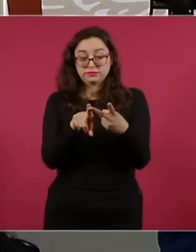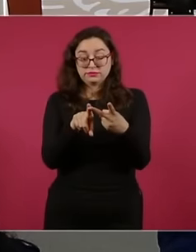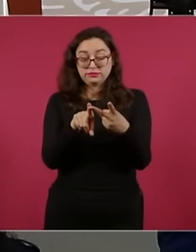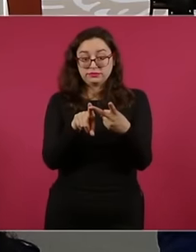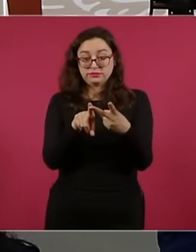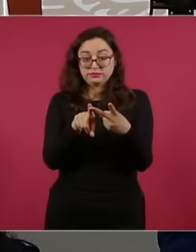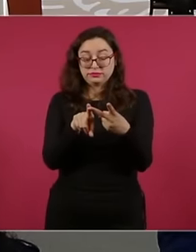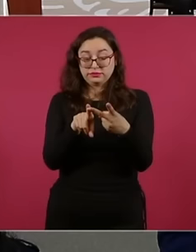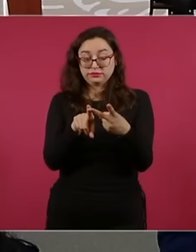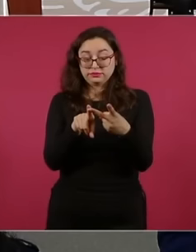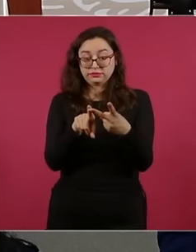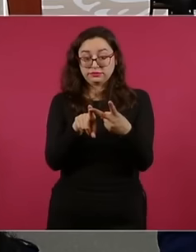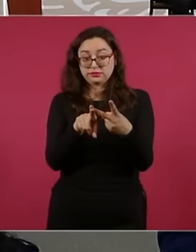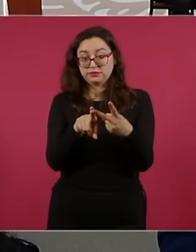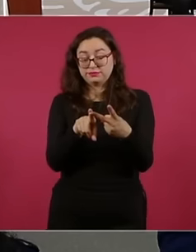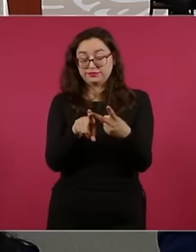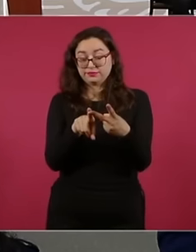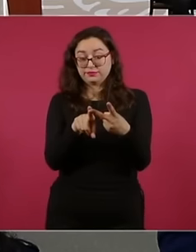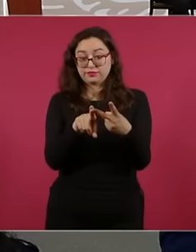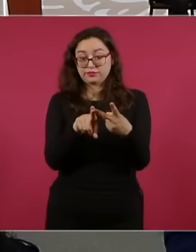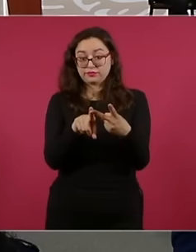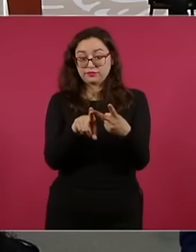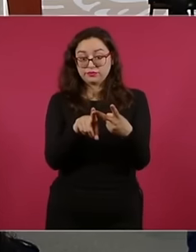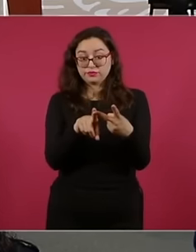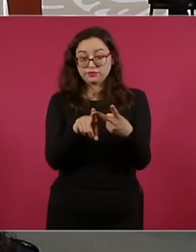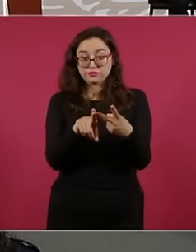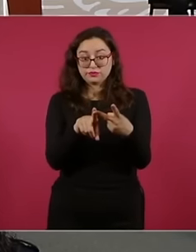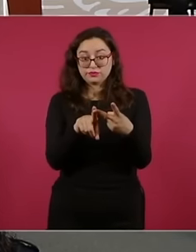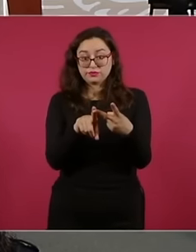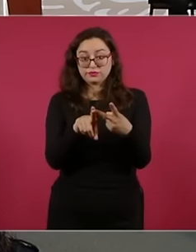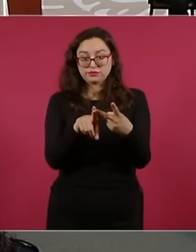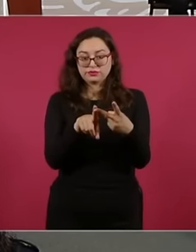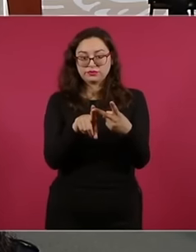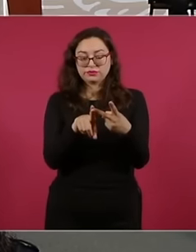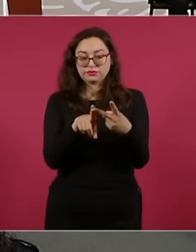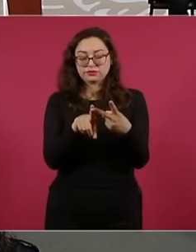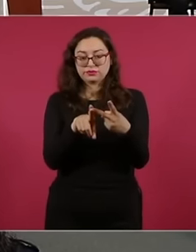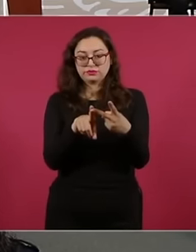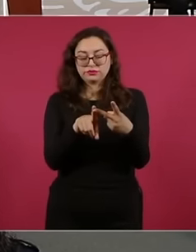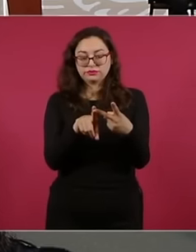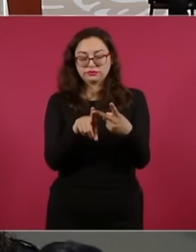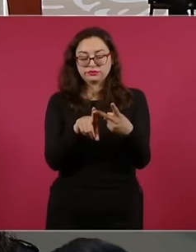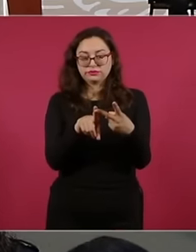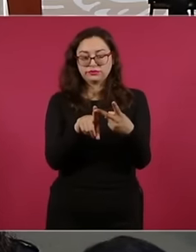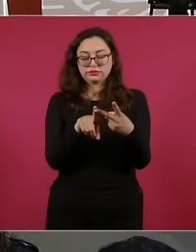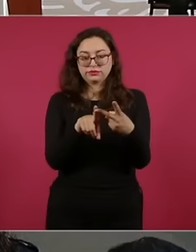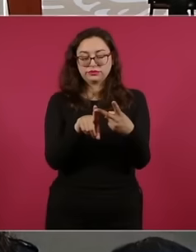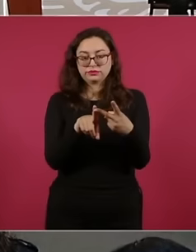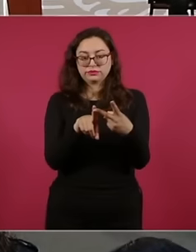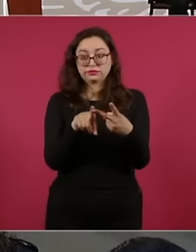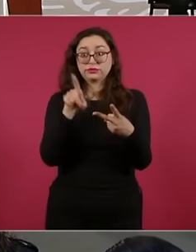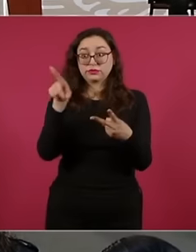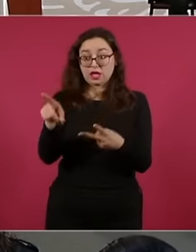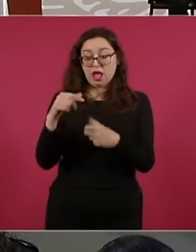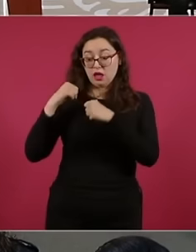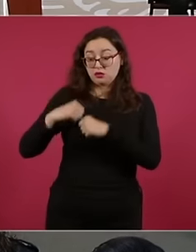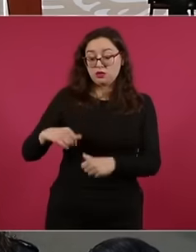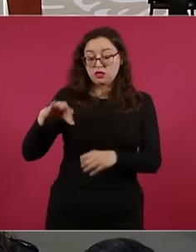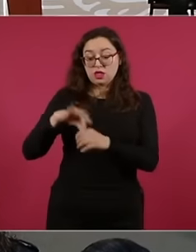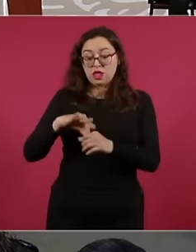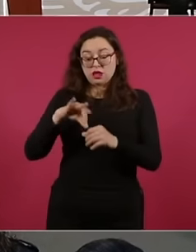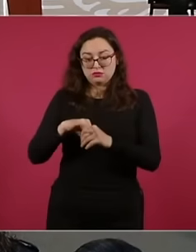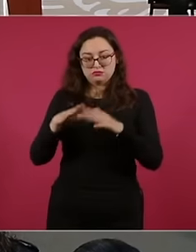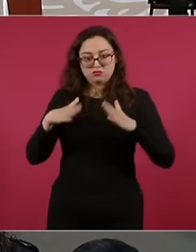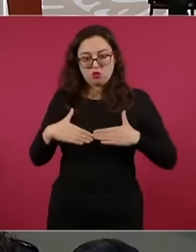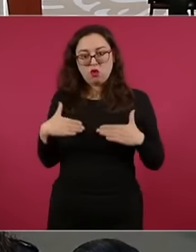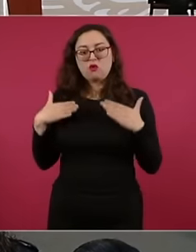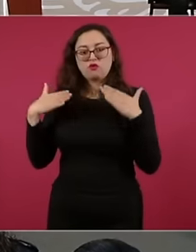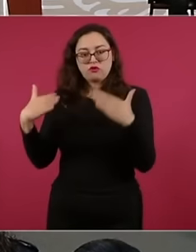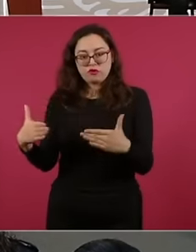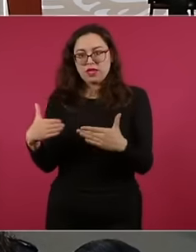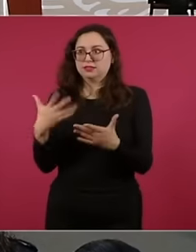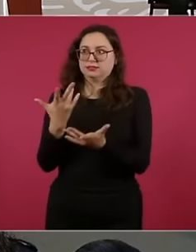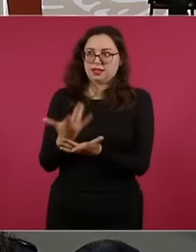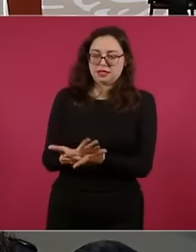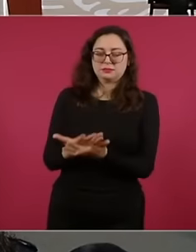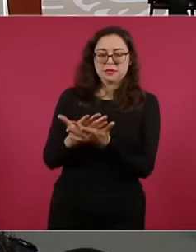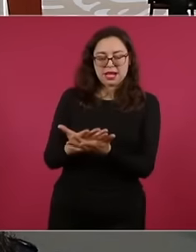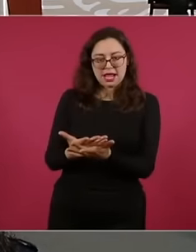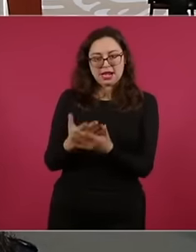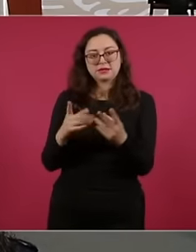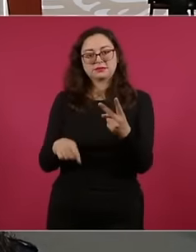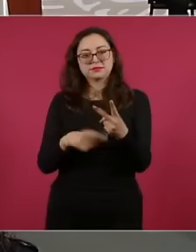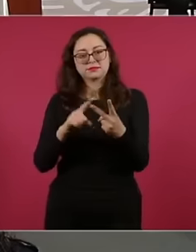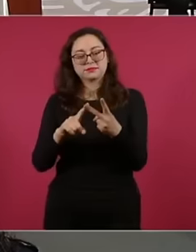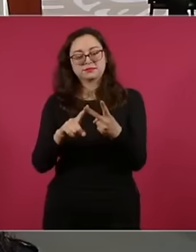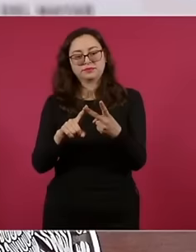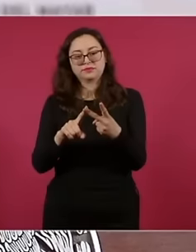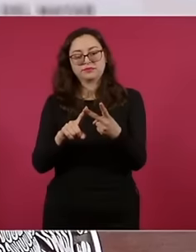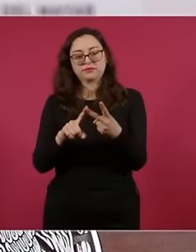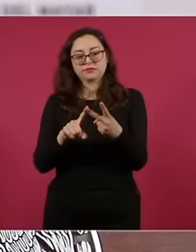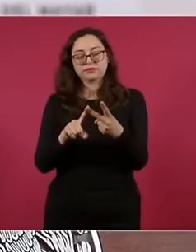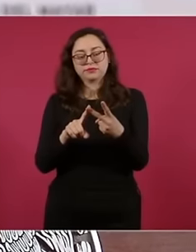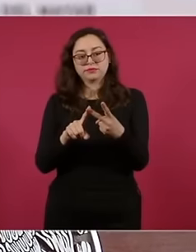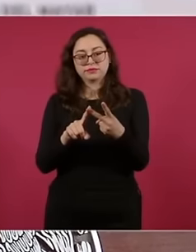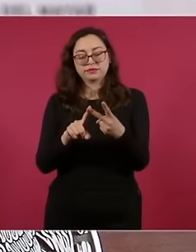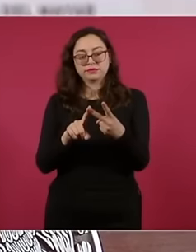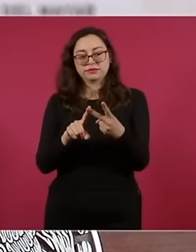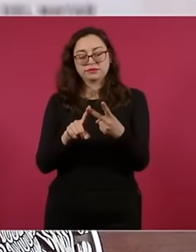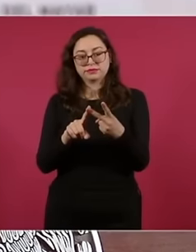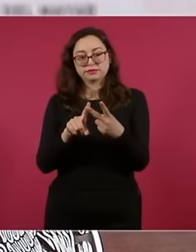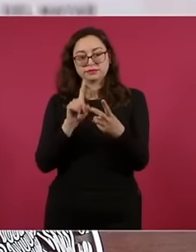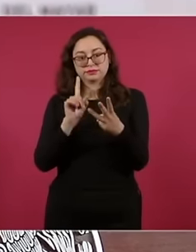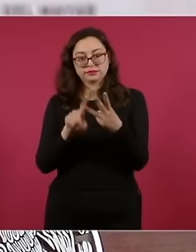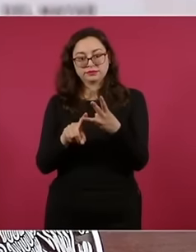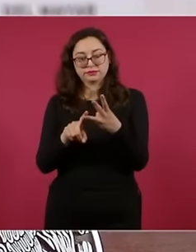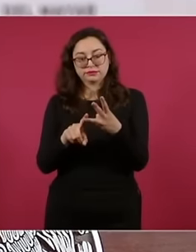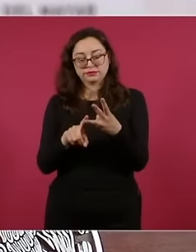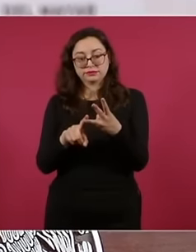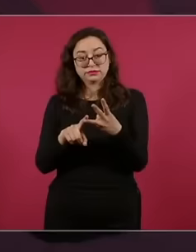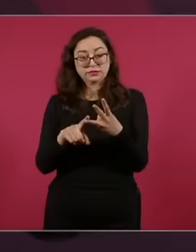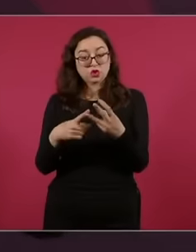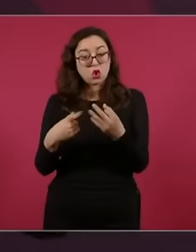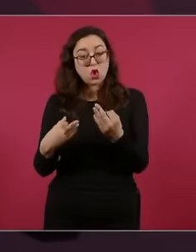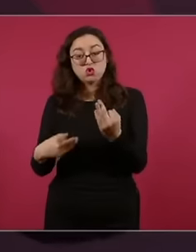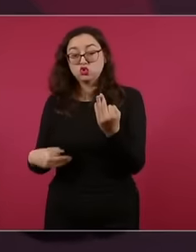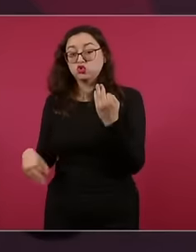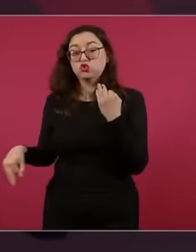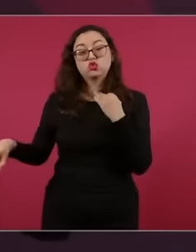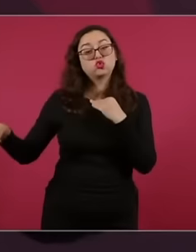confidence be given to the electoral authorities of Venezuela that the